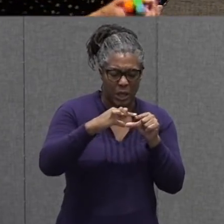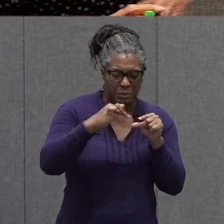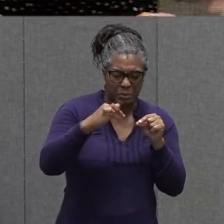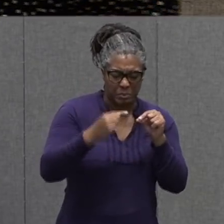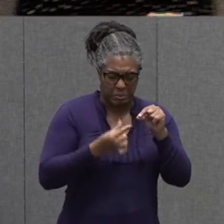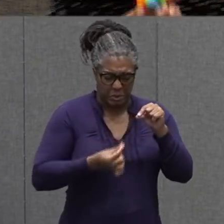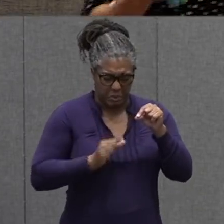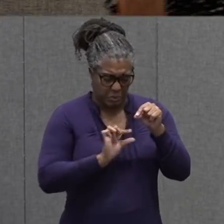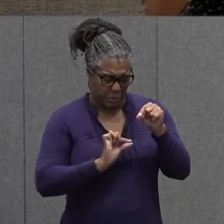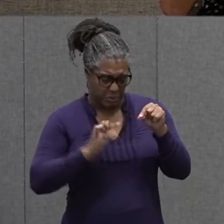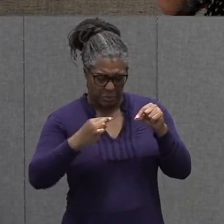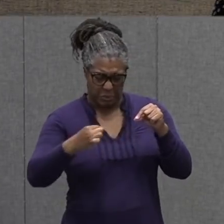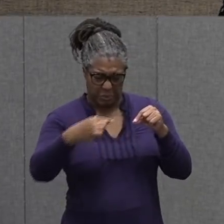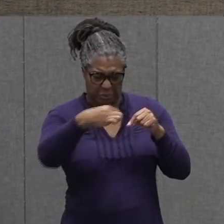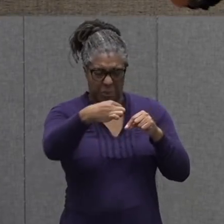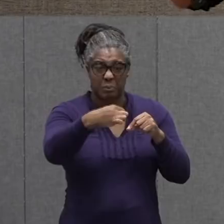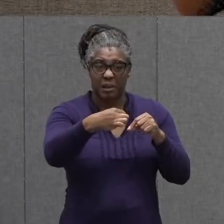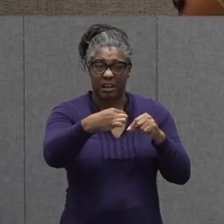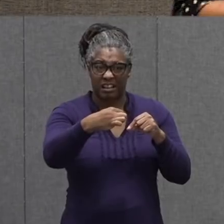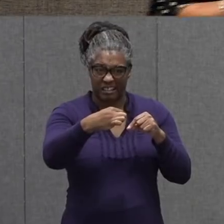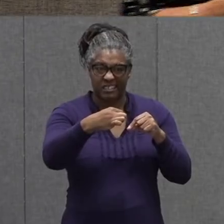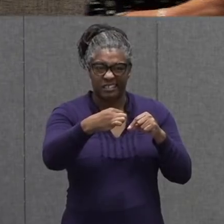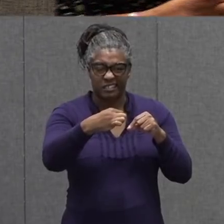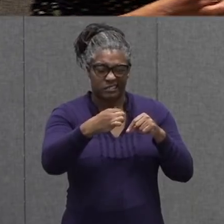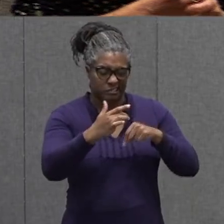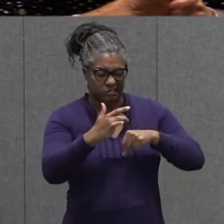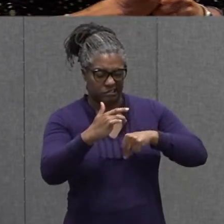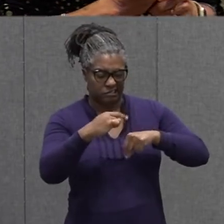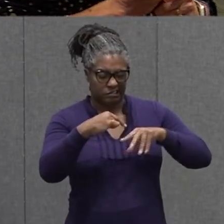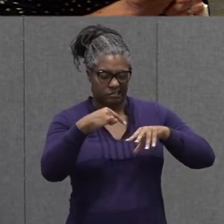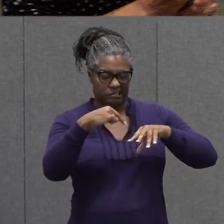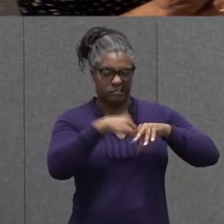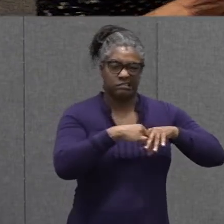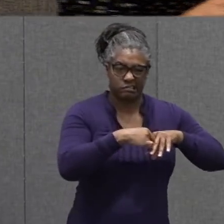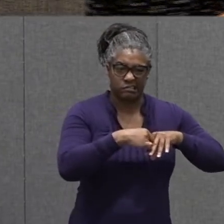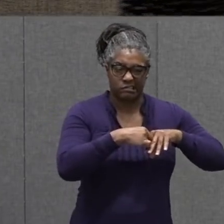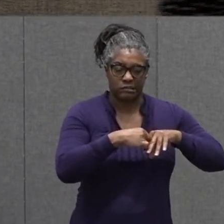because they are gonna make things come alive and be descriptive in that writing you did.